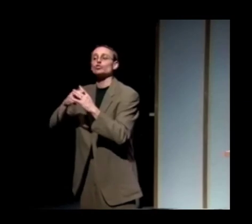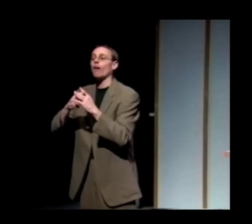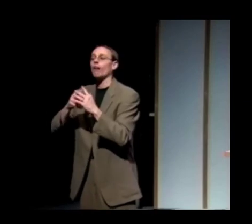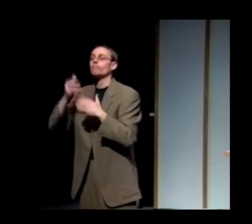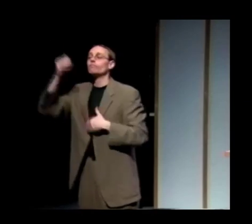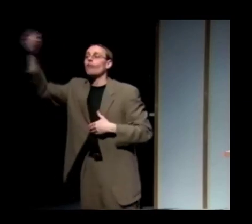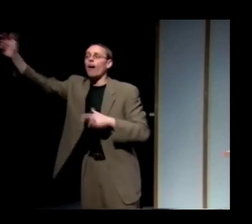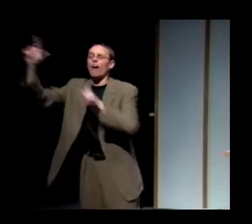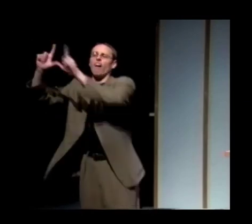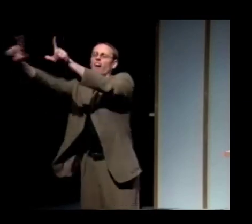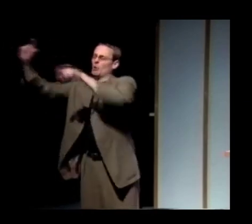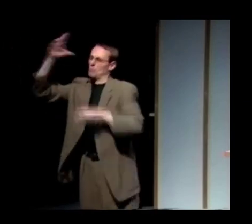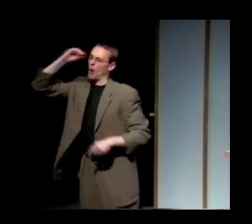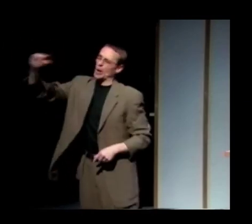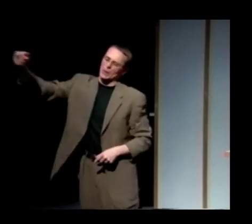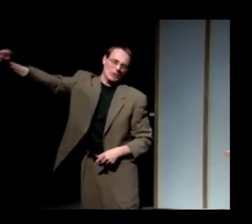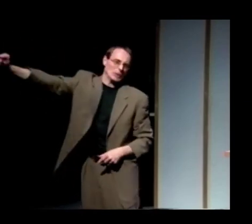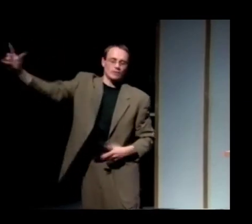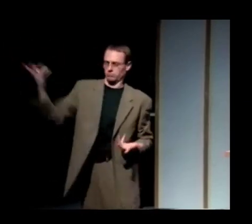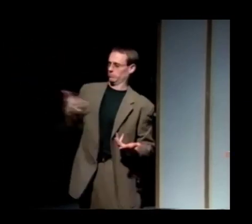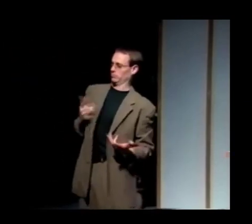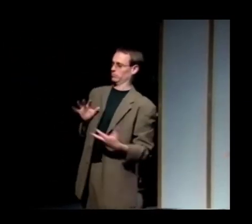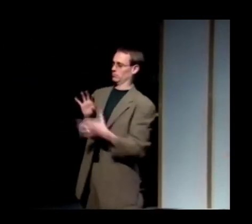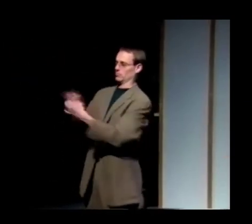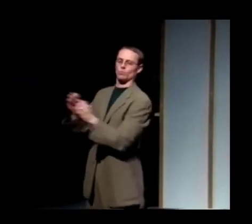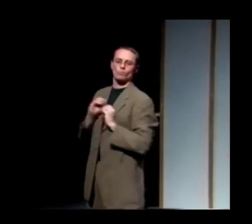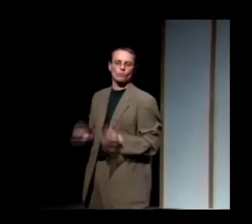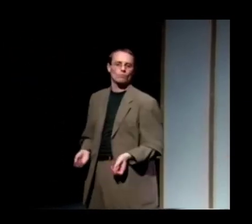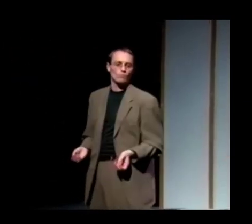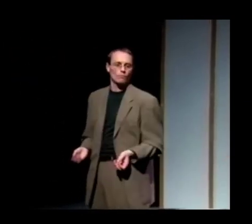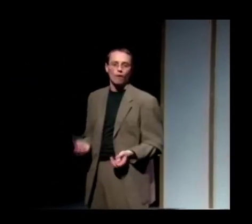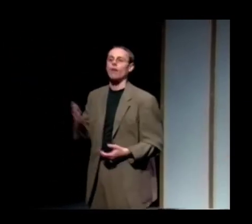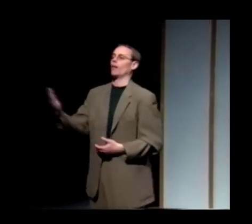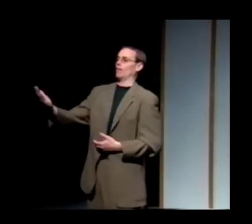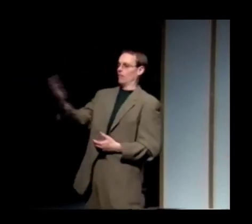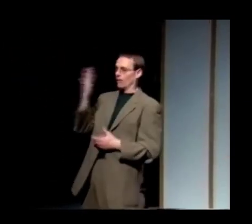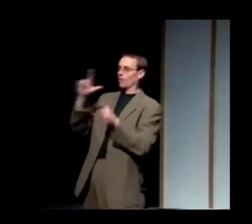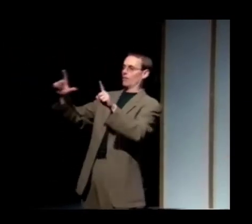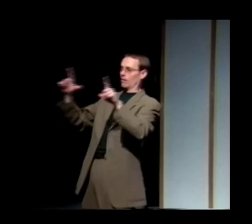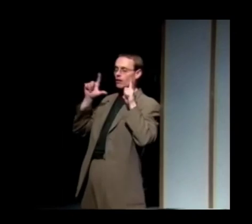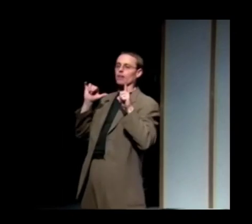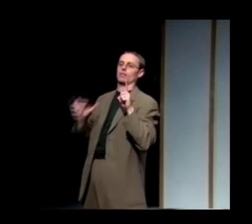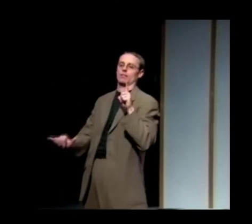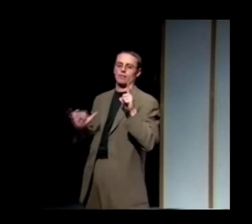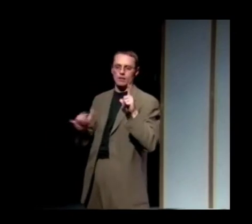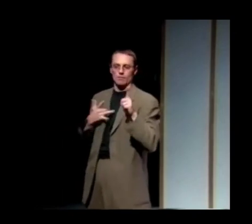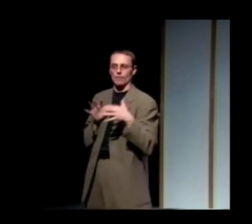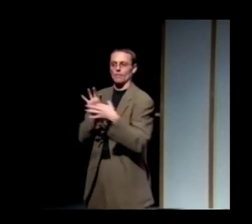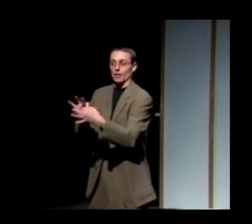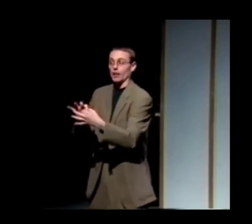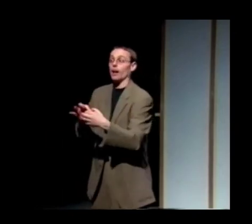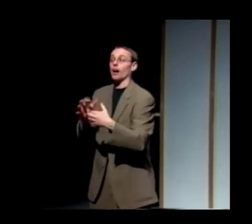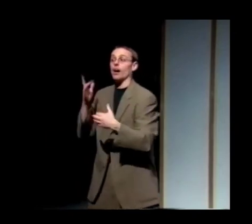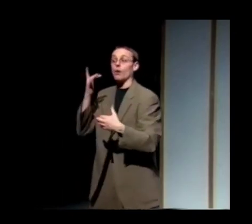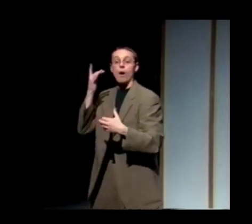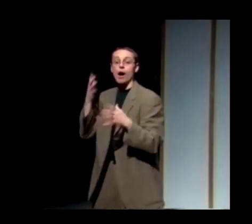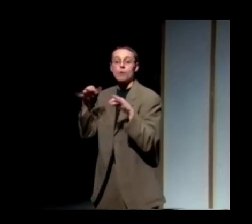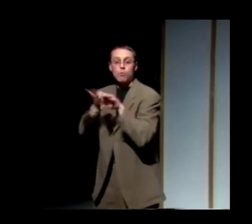AND SO THERE WAS DEFINITE--THERE WAS-- YOU COULD SEE THE LONG SHOT WITH THE BOY OFF IN THE DISTANCE, AND THEN IT ZOOMED IN,